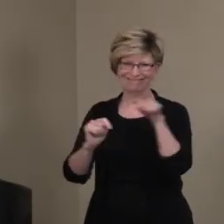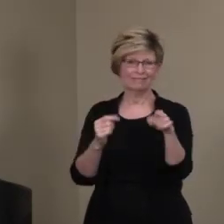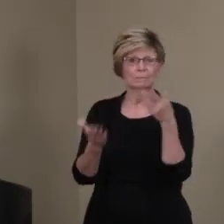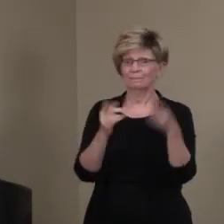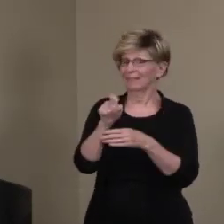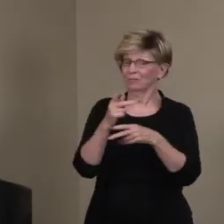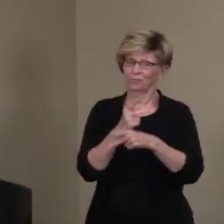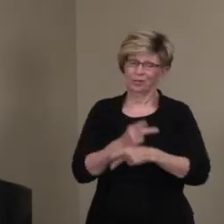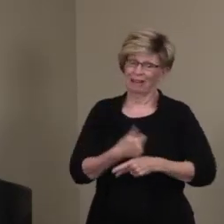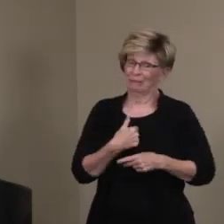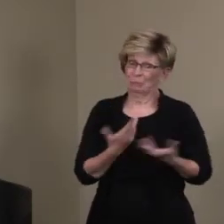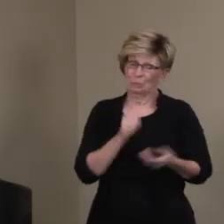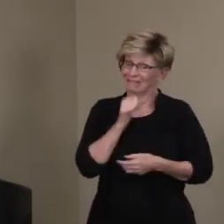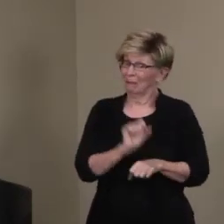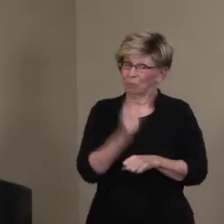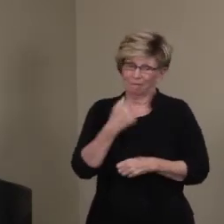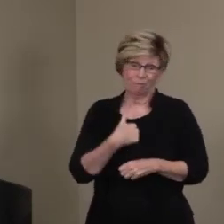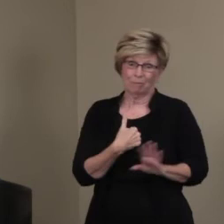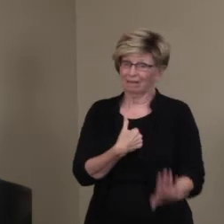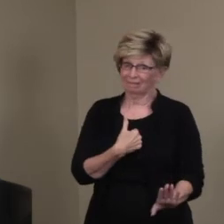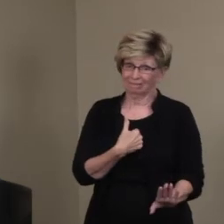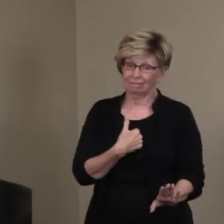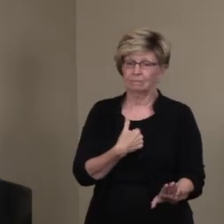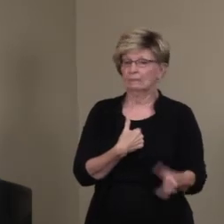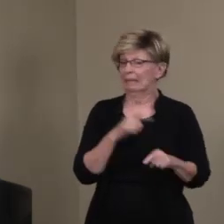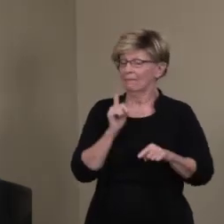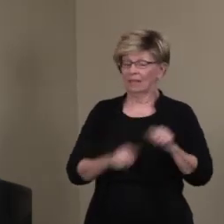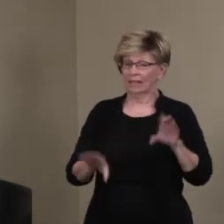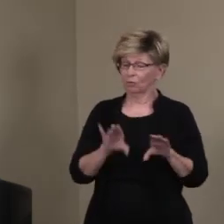mainly need to learn how to troubleshoot need to figure out what's working for me